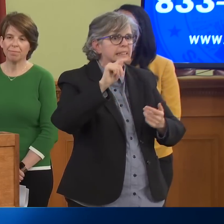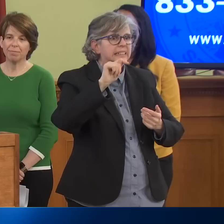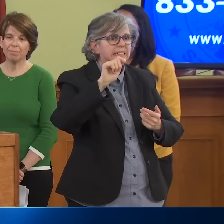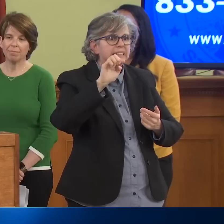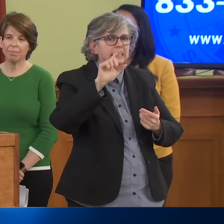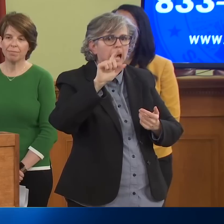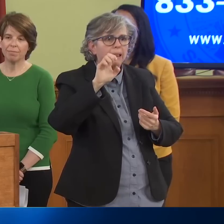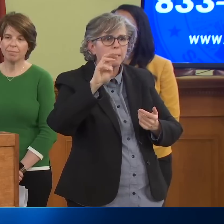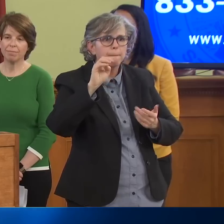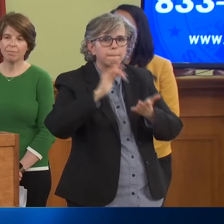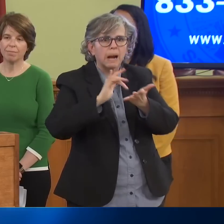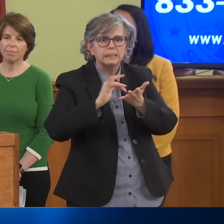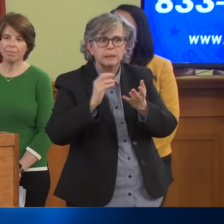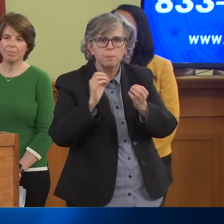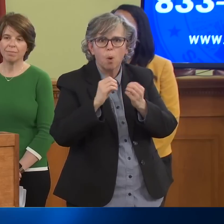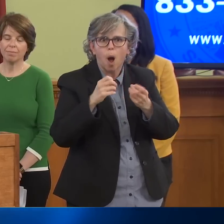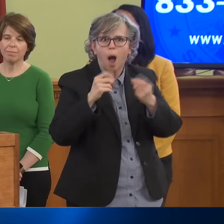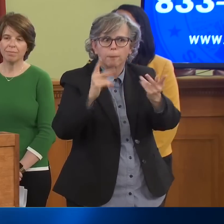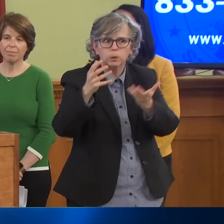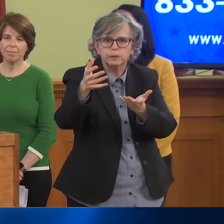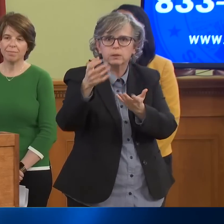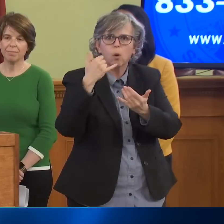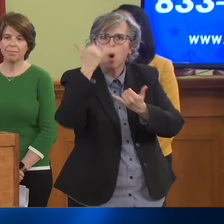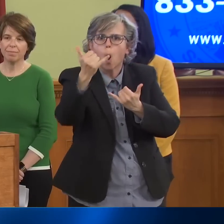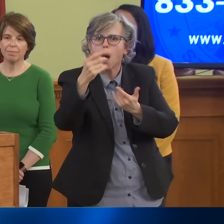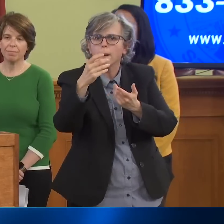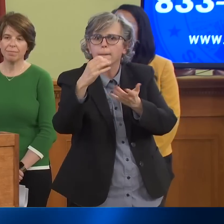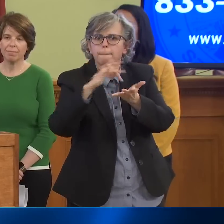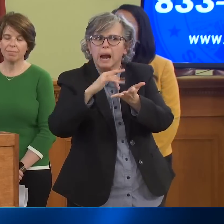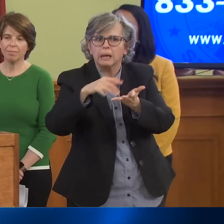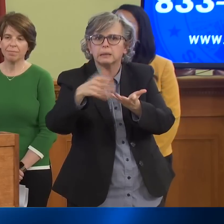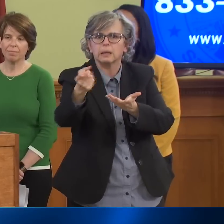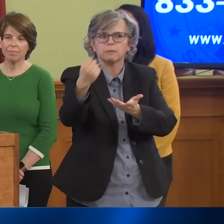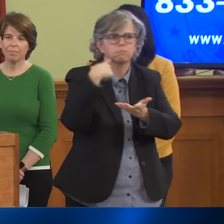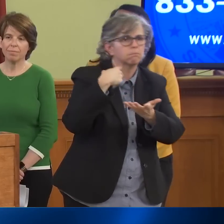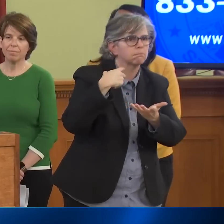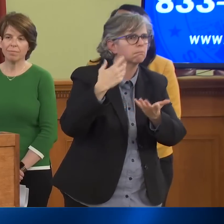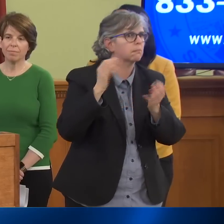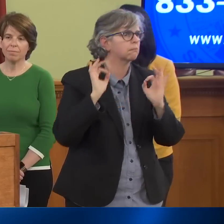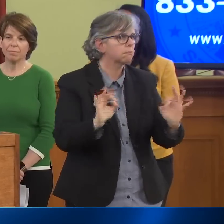IT WILL BE FOR YEAR, HE WILL BE HERE FOR A WHILE AND WE KNOW THAT. WE HAVE OPPORTUNITY TO USE TELEMEDICINE MORE.